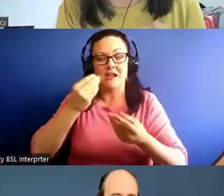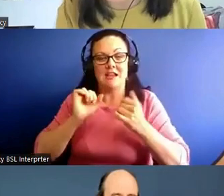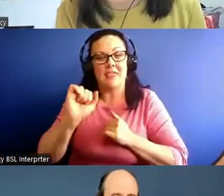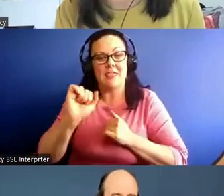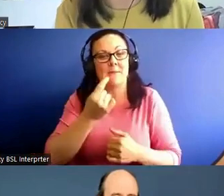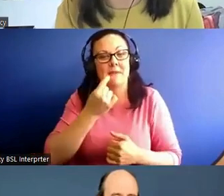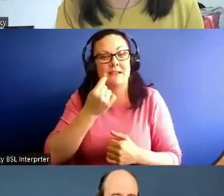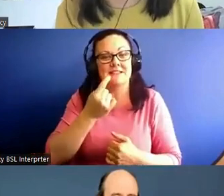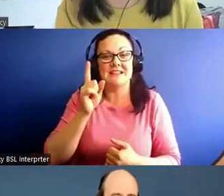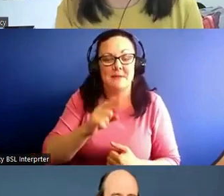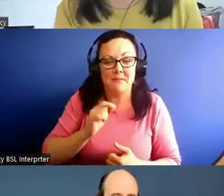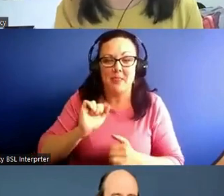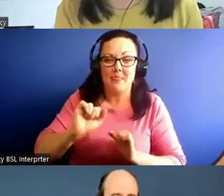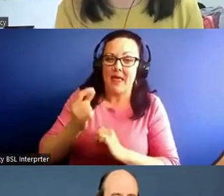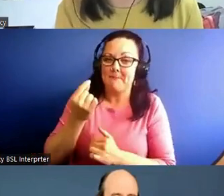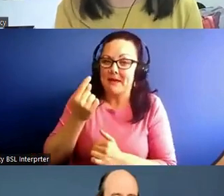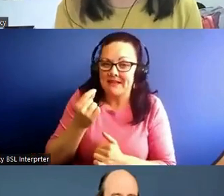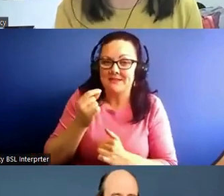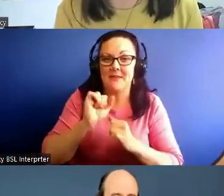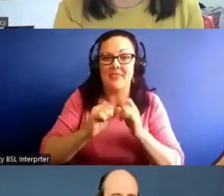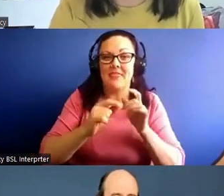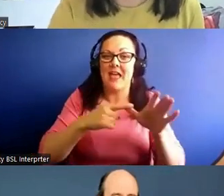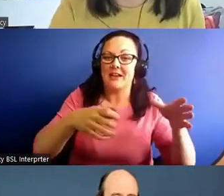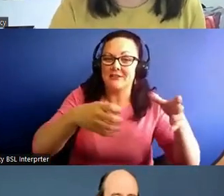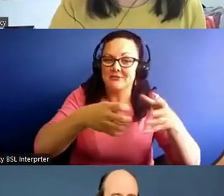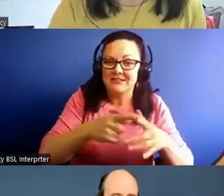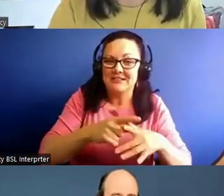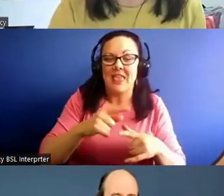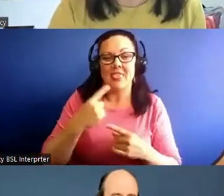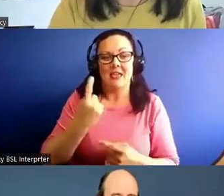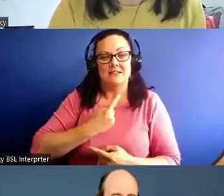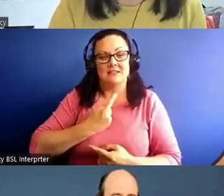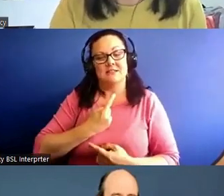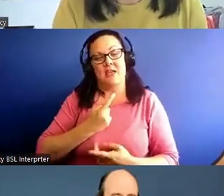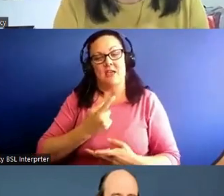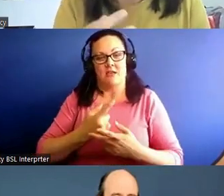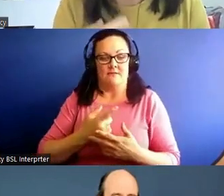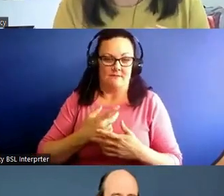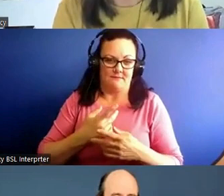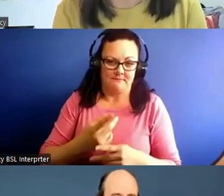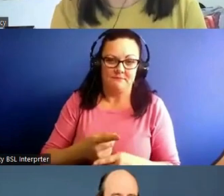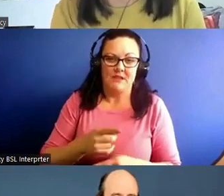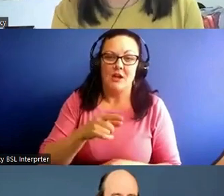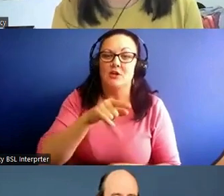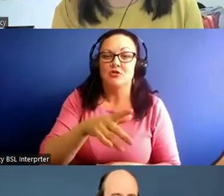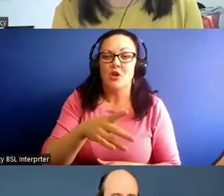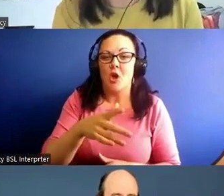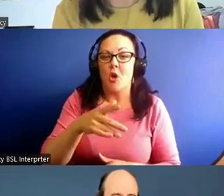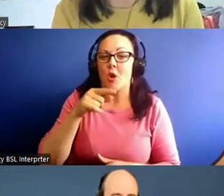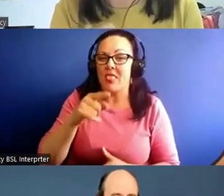ability, their agency and self efficacy. This is a repeated process.